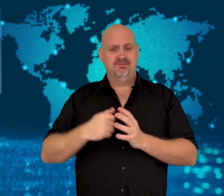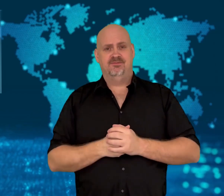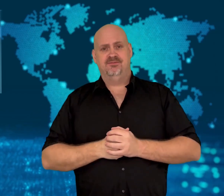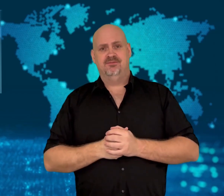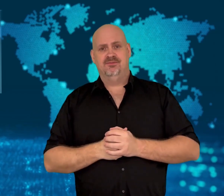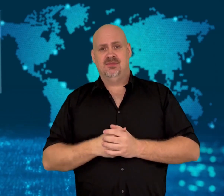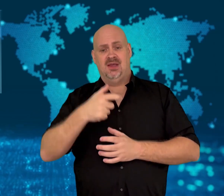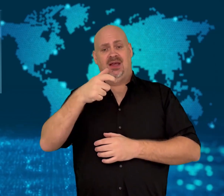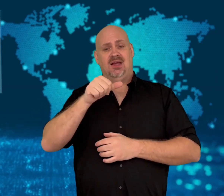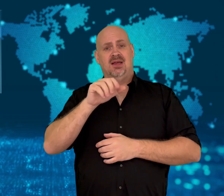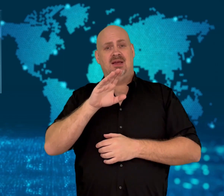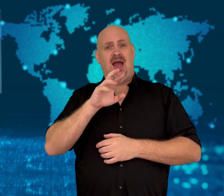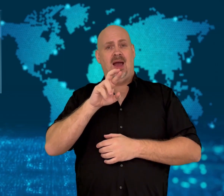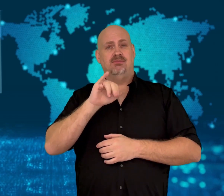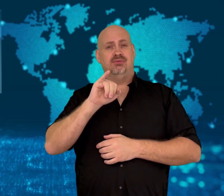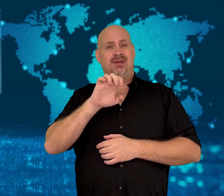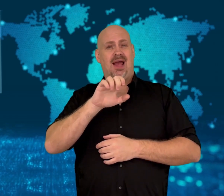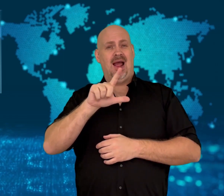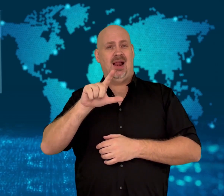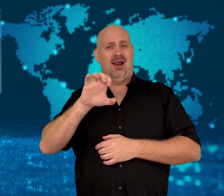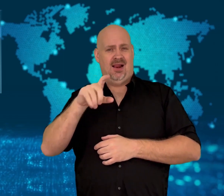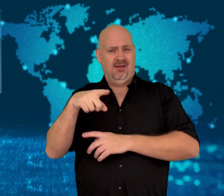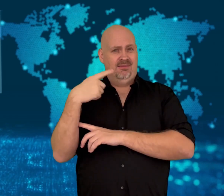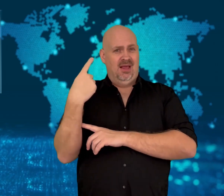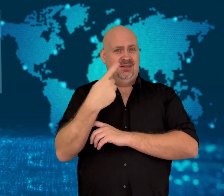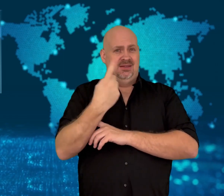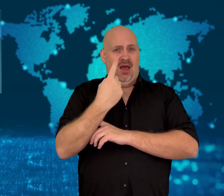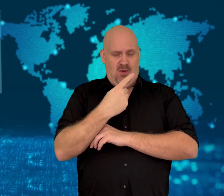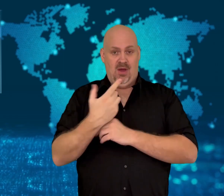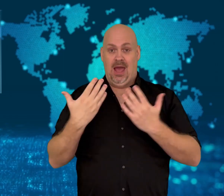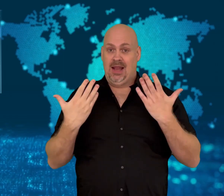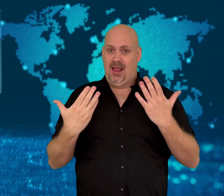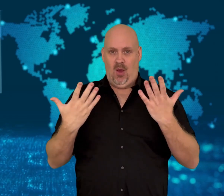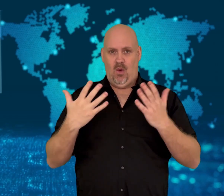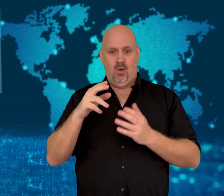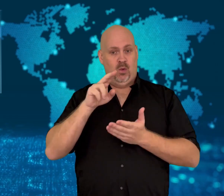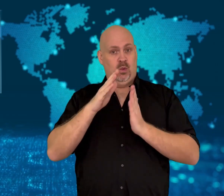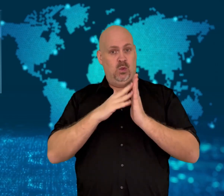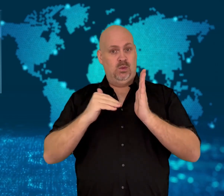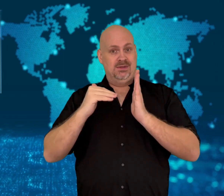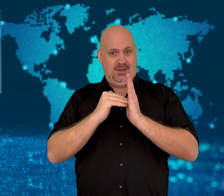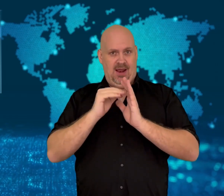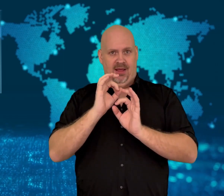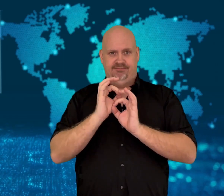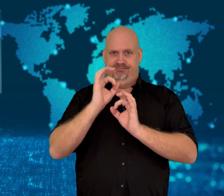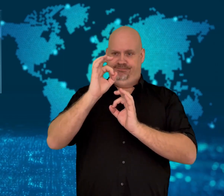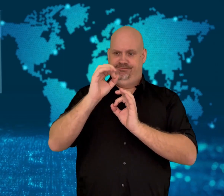Cyclone Gabrielle is currently sitting off the north-eastern coast of